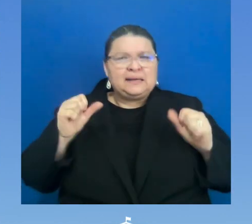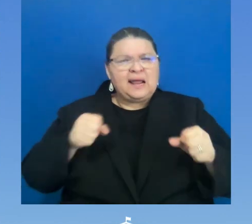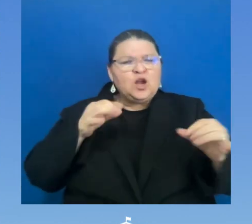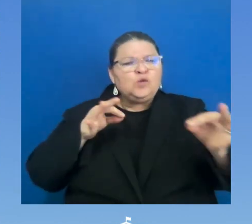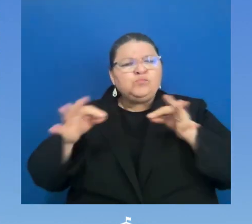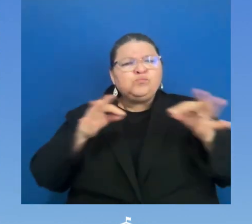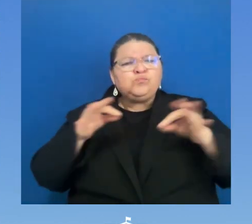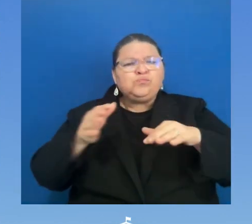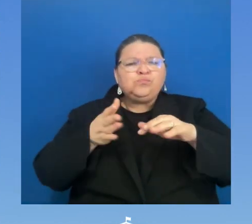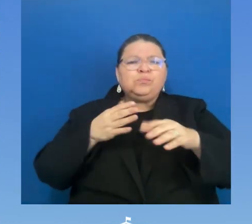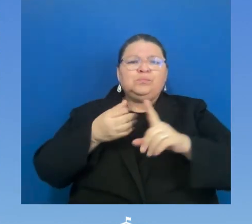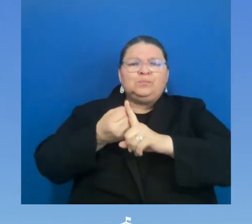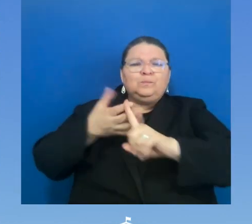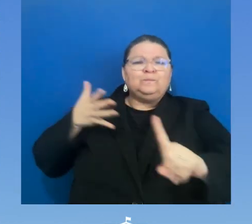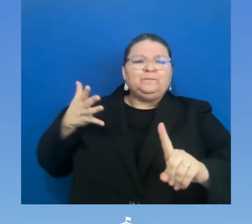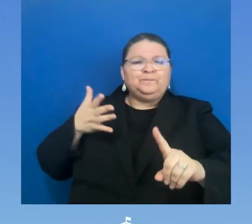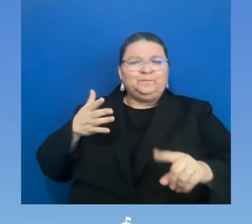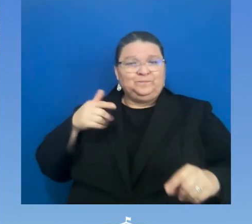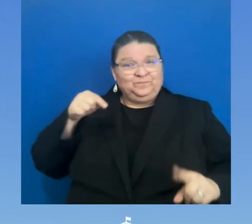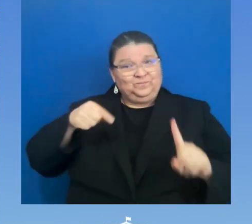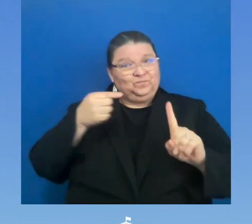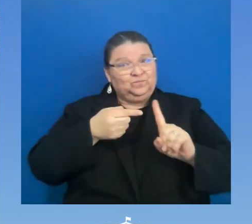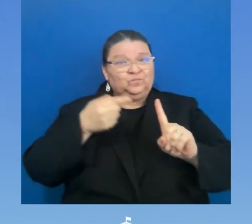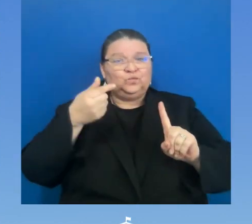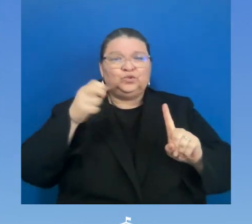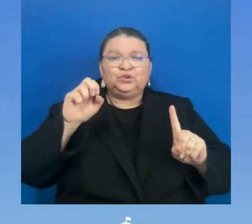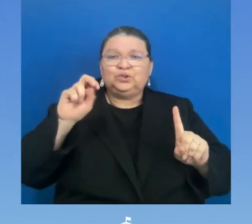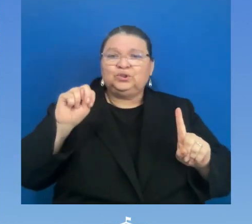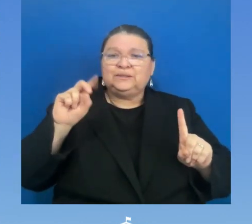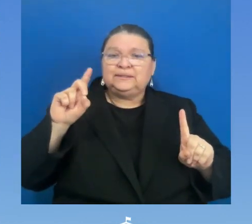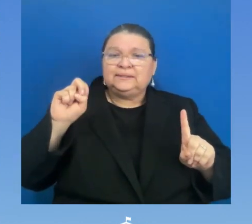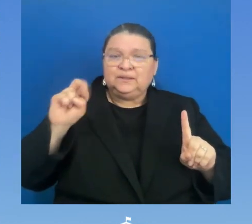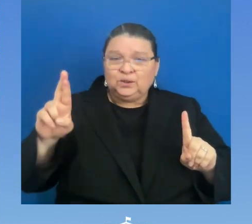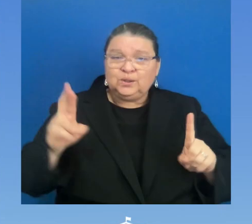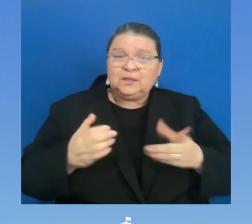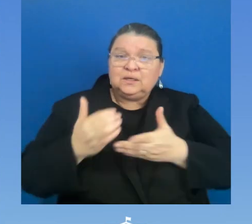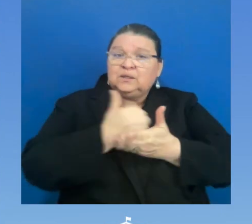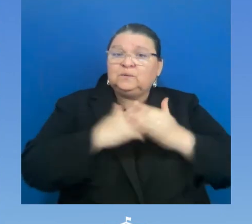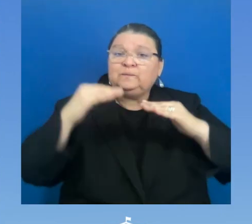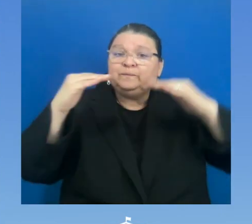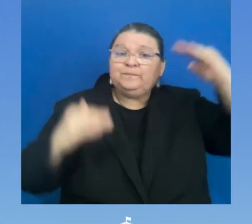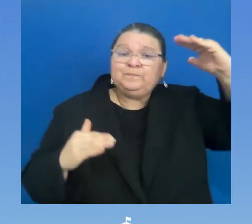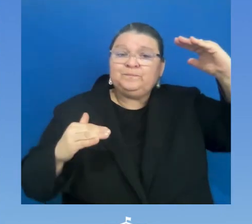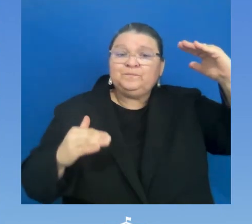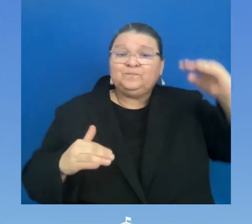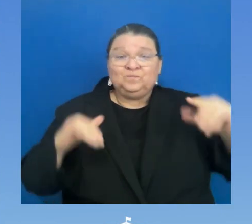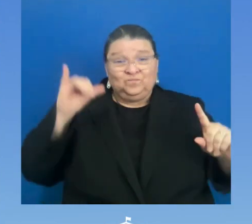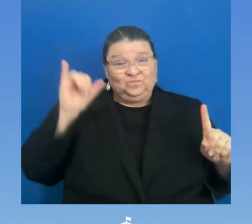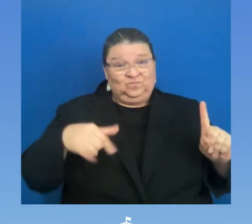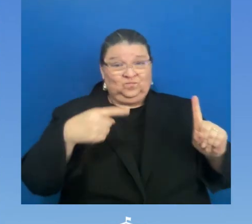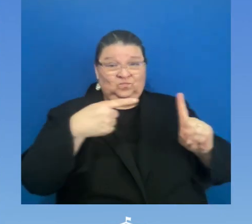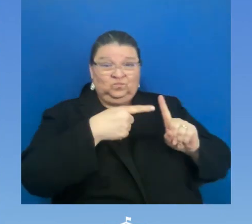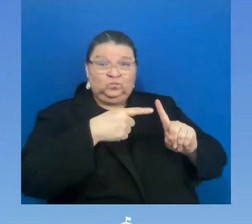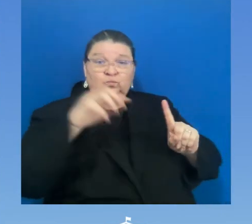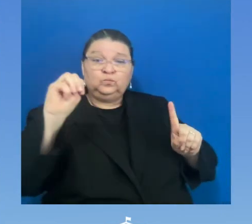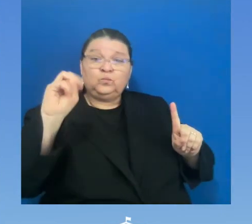it's not just a moral issue, it's also a business one. If we are going to continue to grow our economy